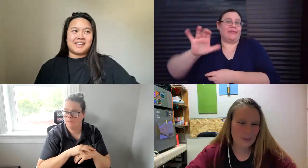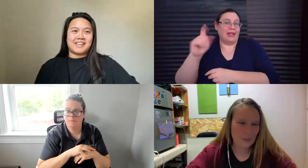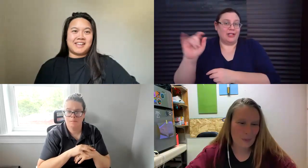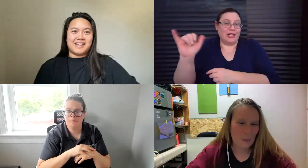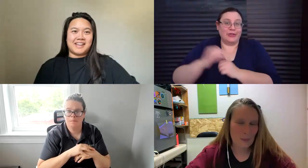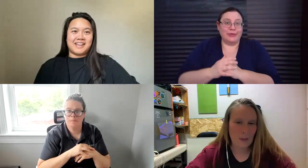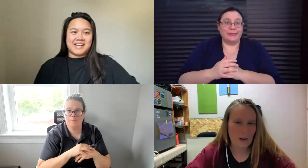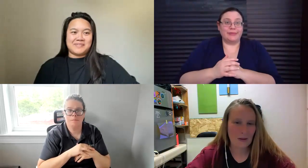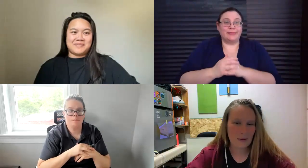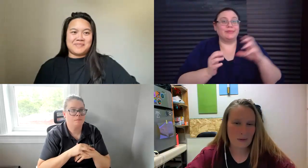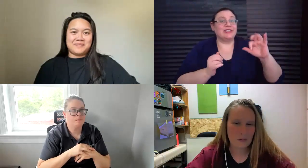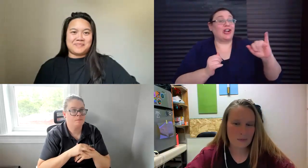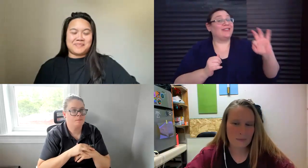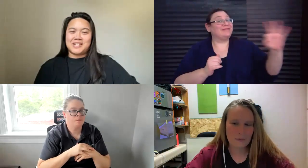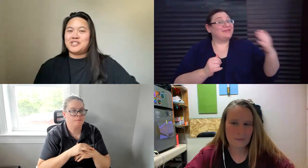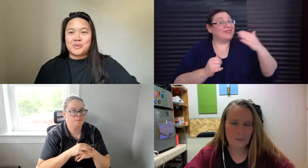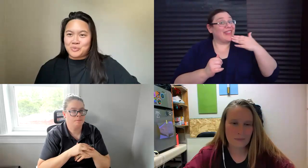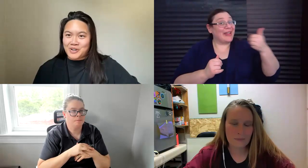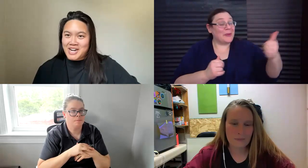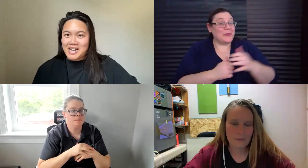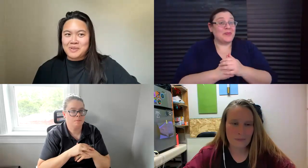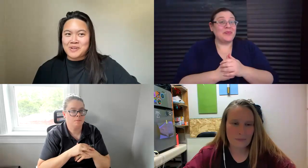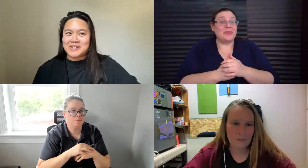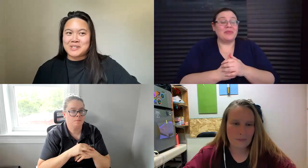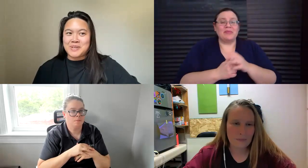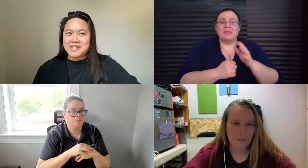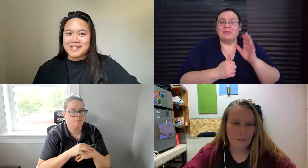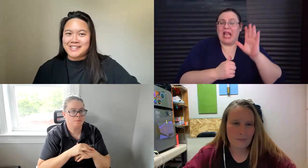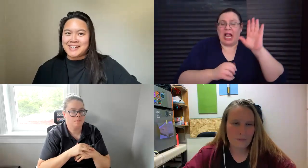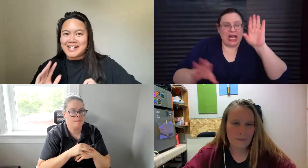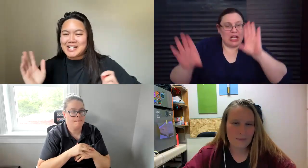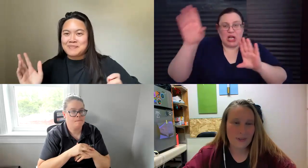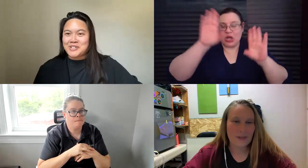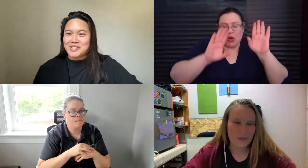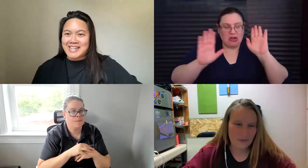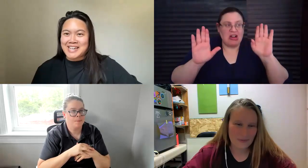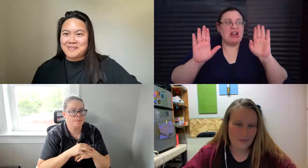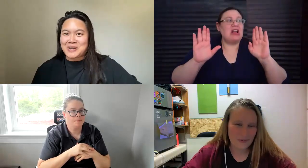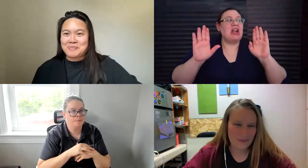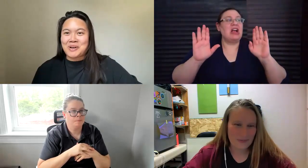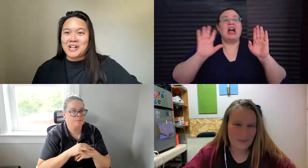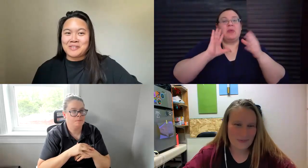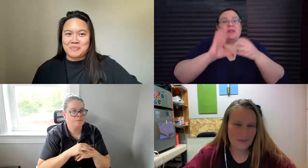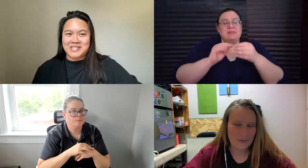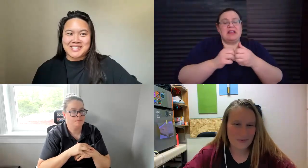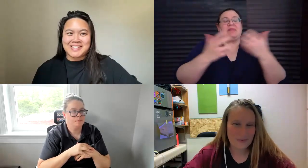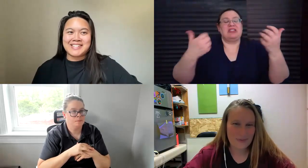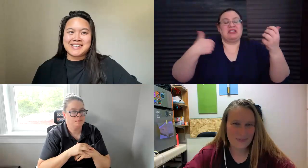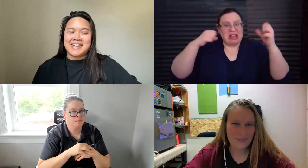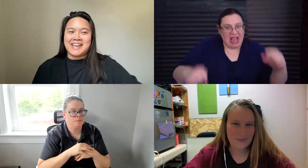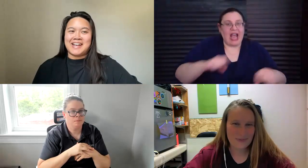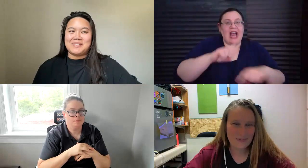And don't worry, I'm going to speak as much as I can about all of your businesses.